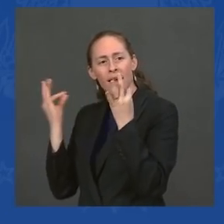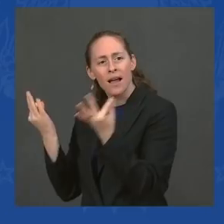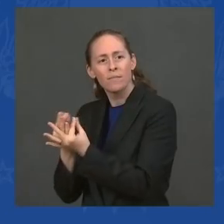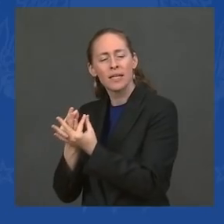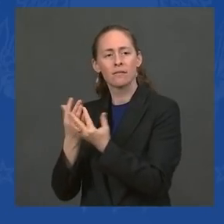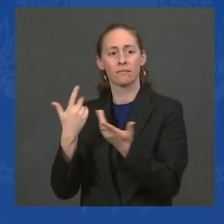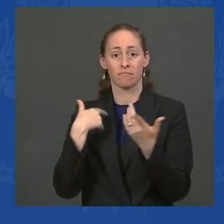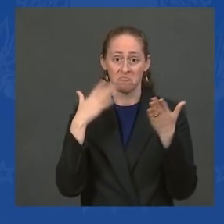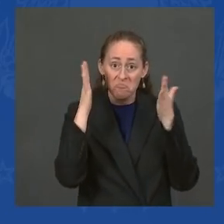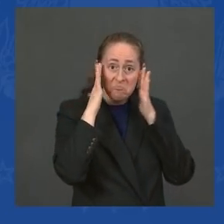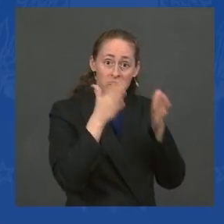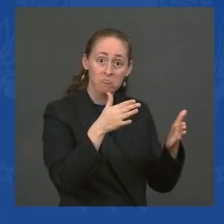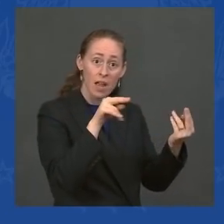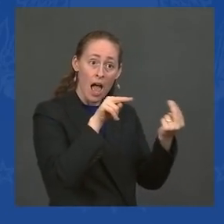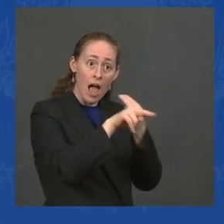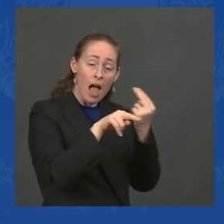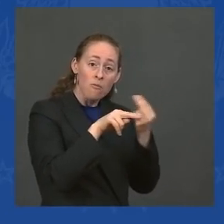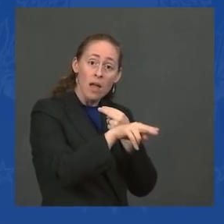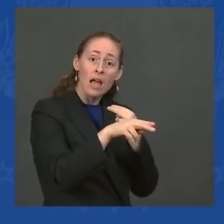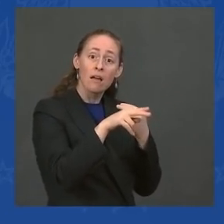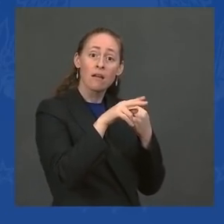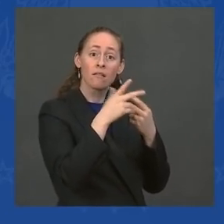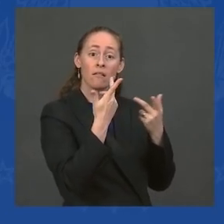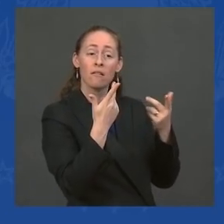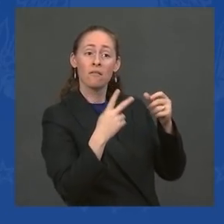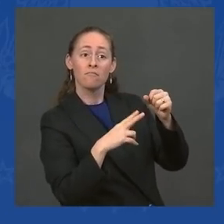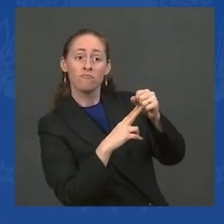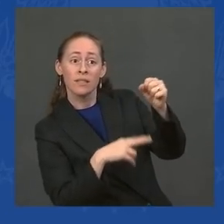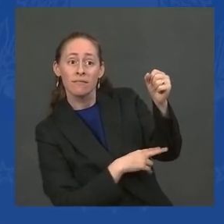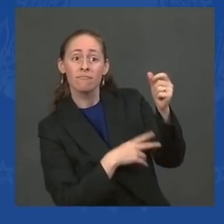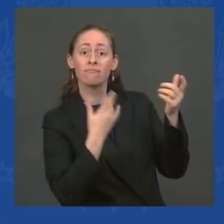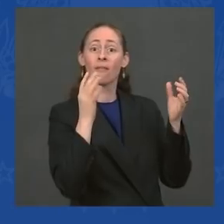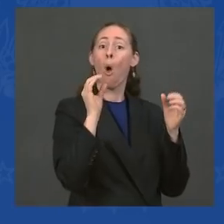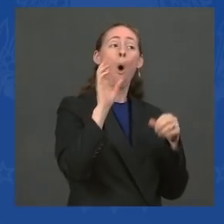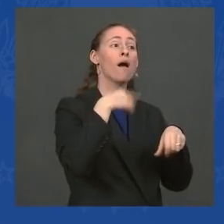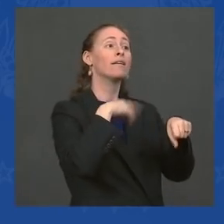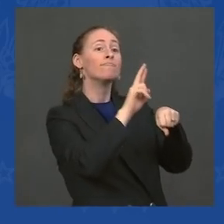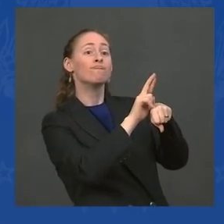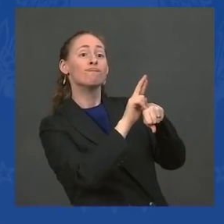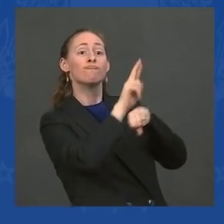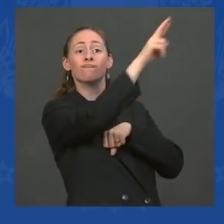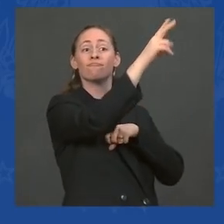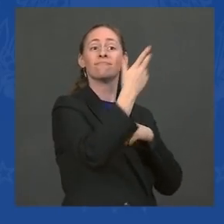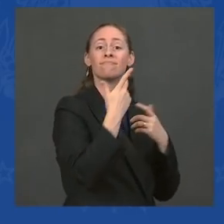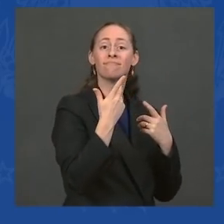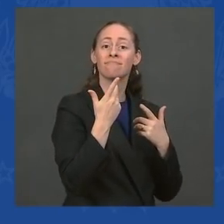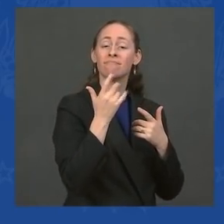and invest to win the space race. We also were among the first to provide access to free education